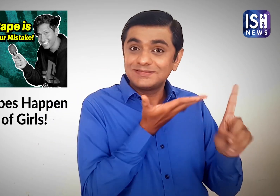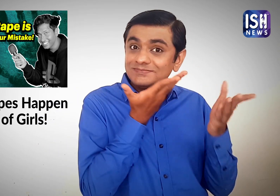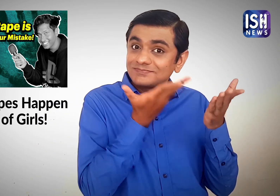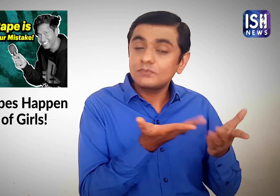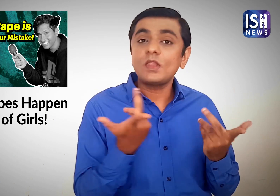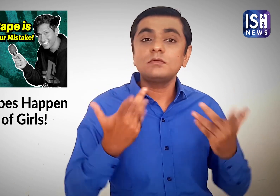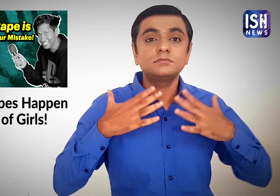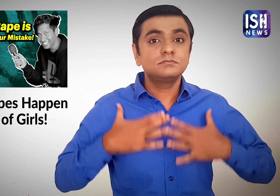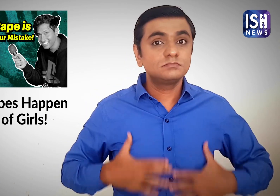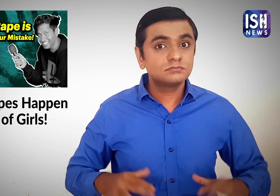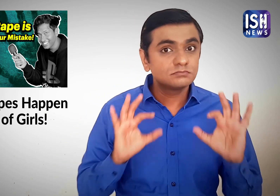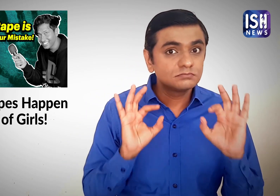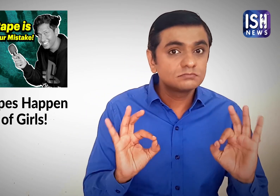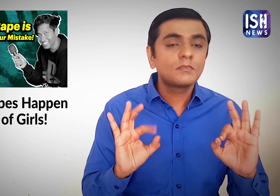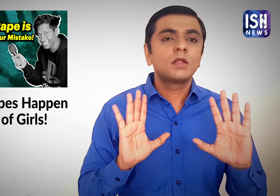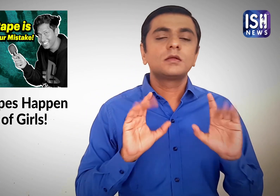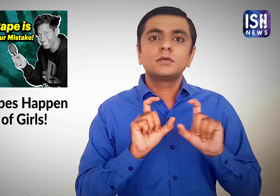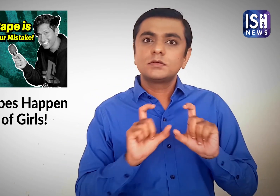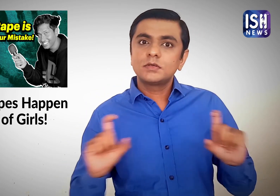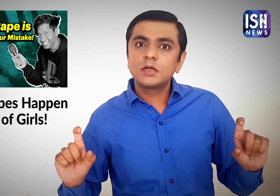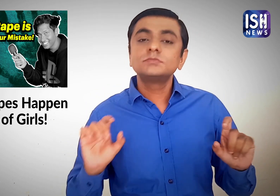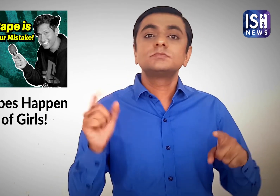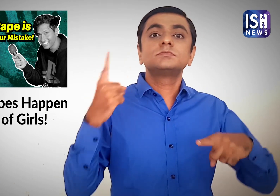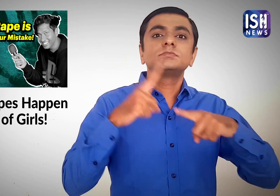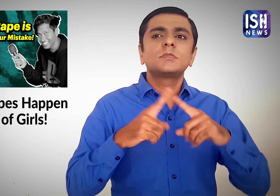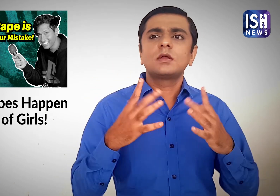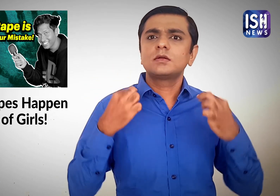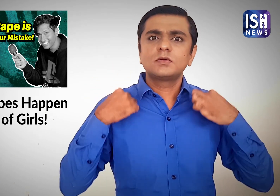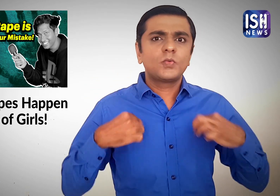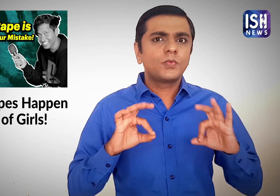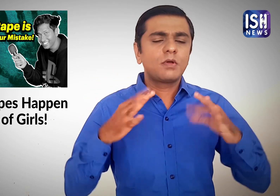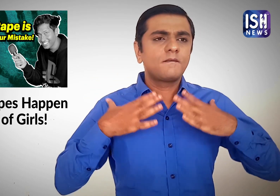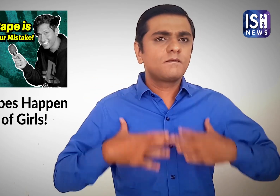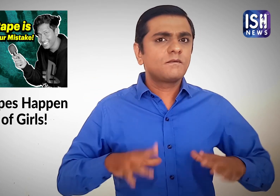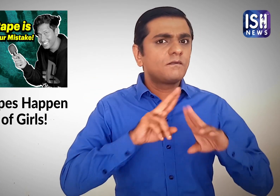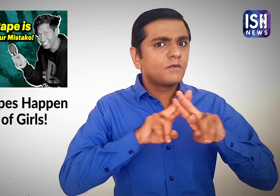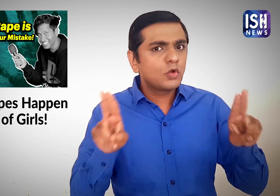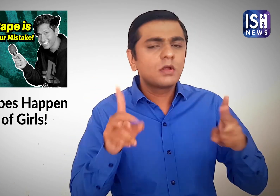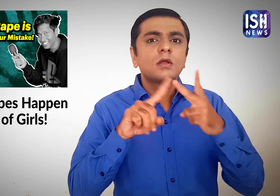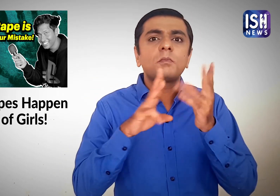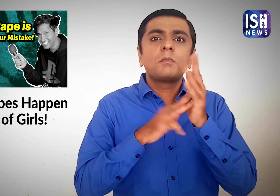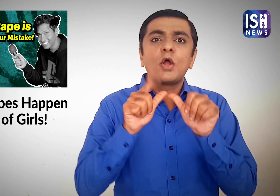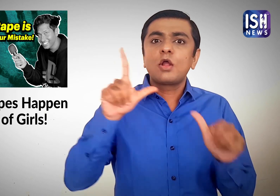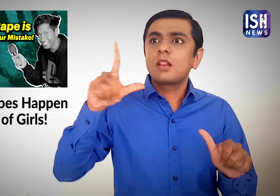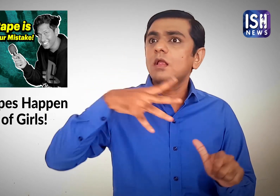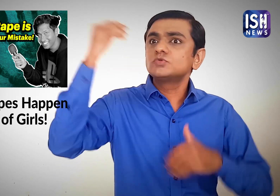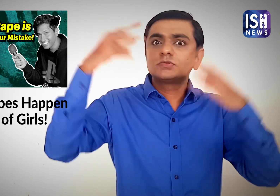They wear revealing clothes, wear short dresses and there is a lot of skin show.